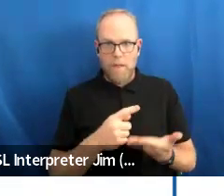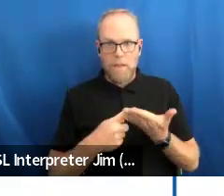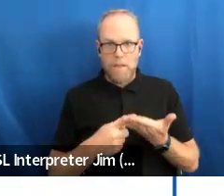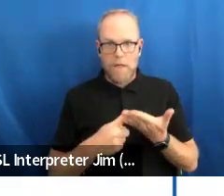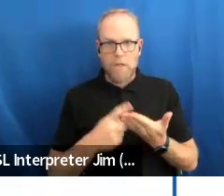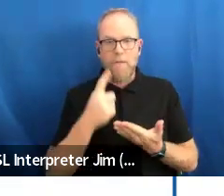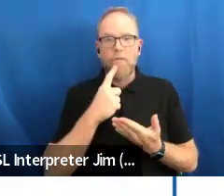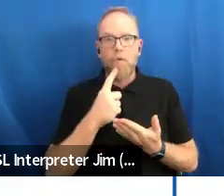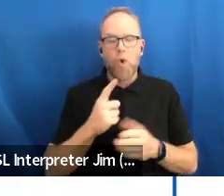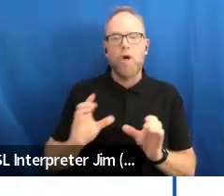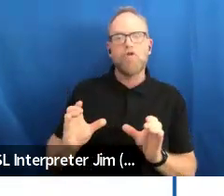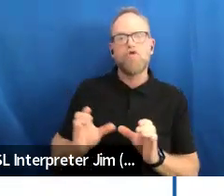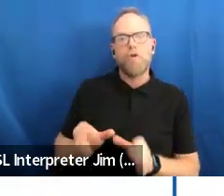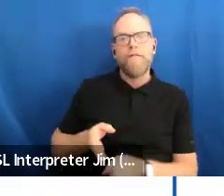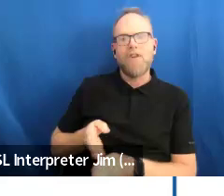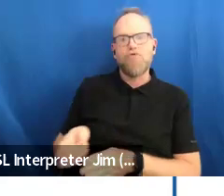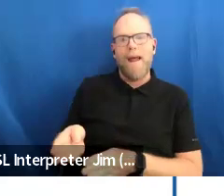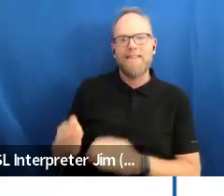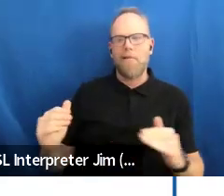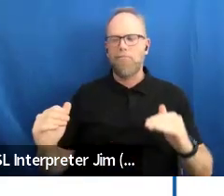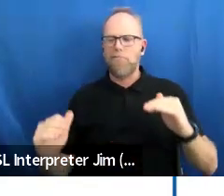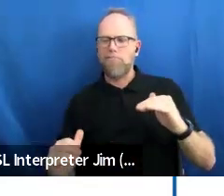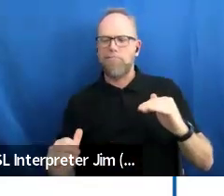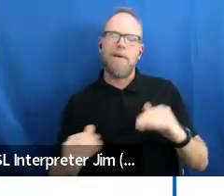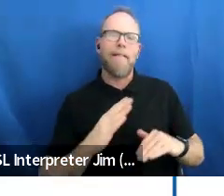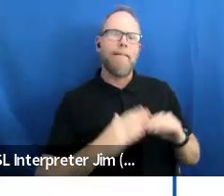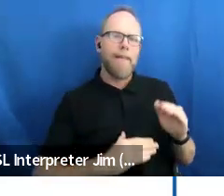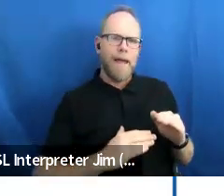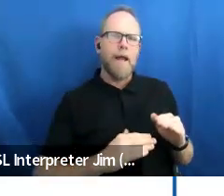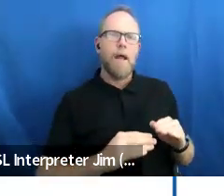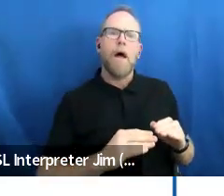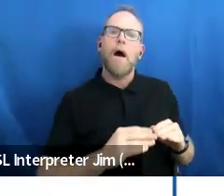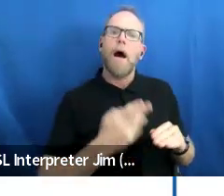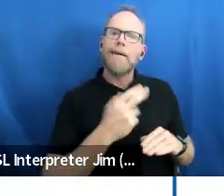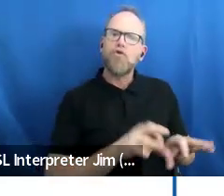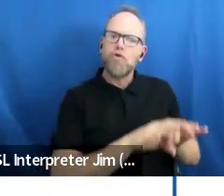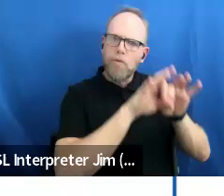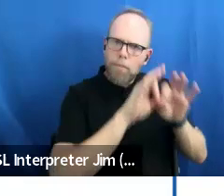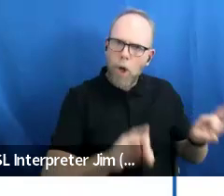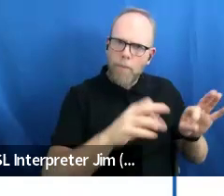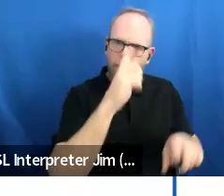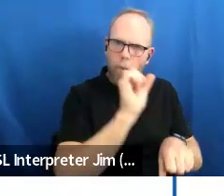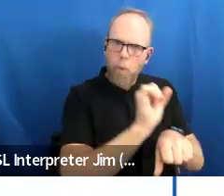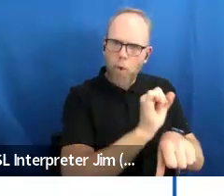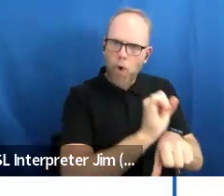tracks instead of a diploma for employment. They wanted to know if you can speak on vocational